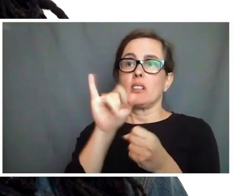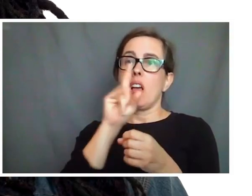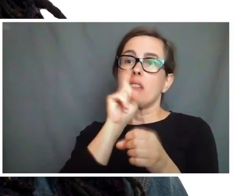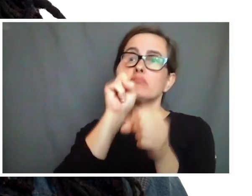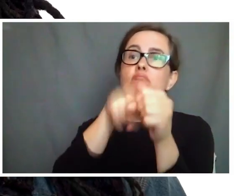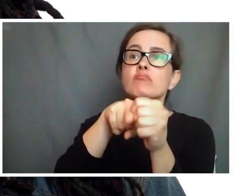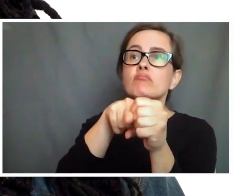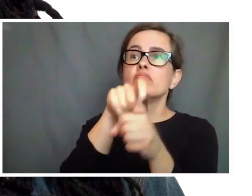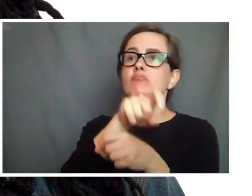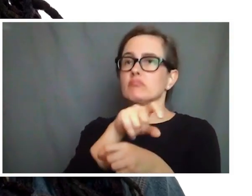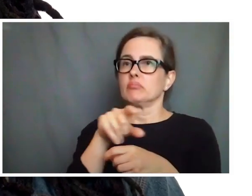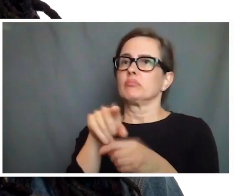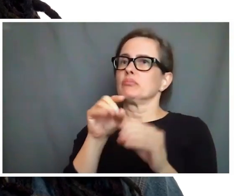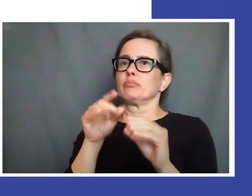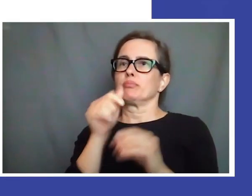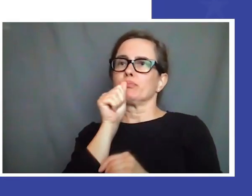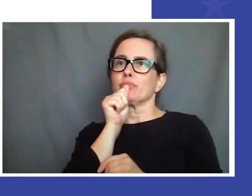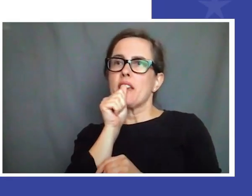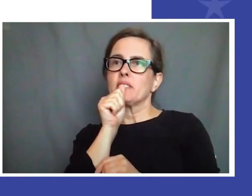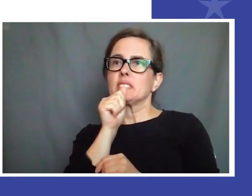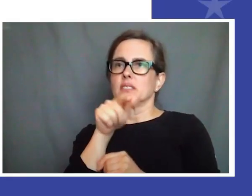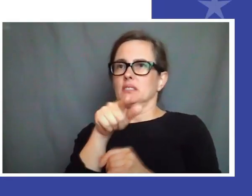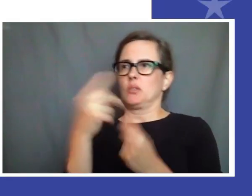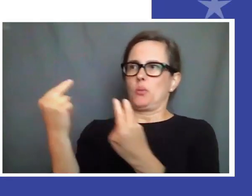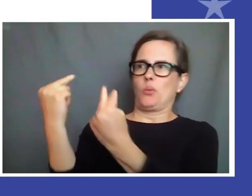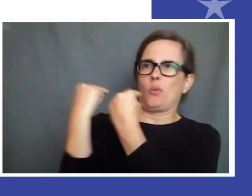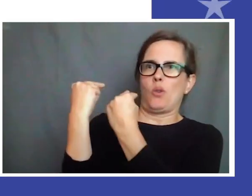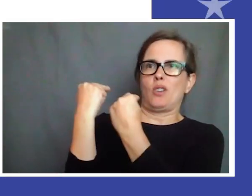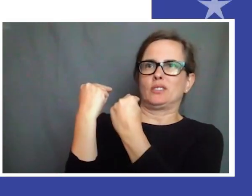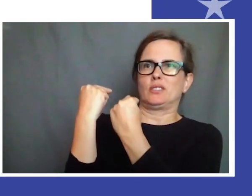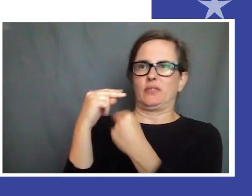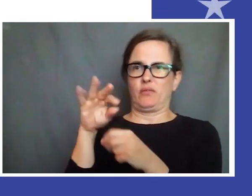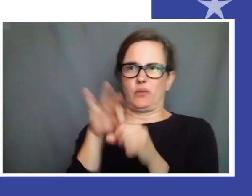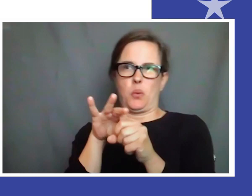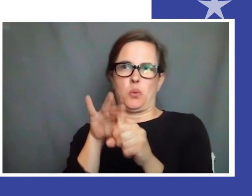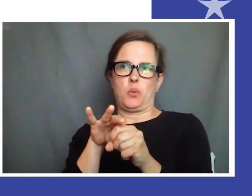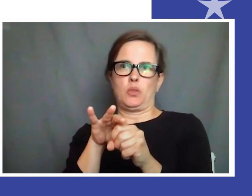How would you vote with someone watching? [Audio Description]